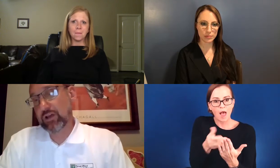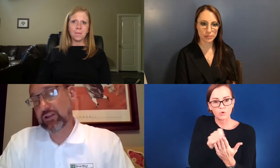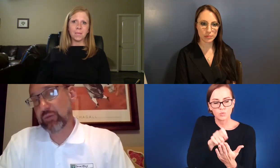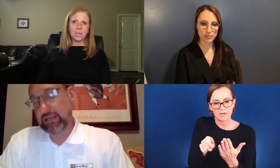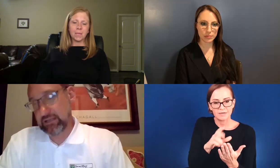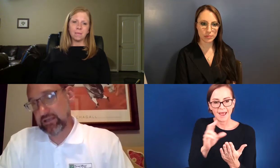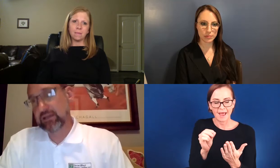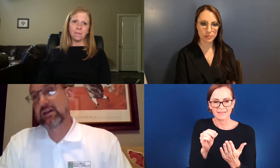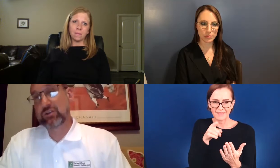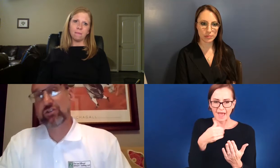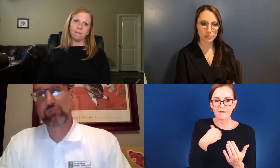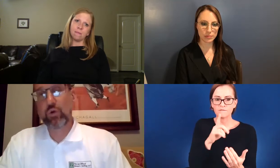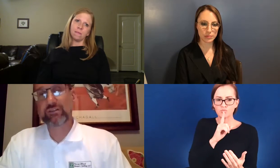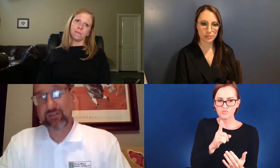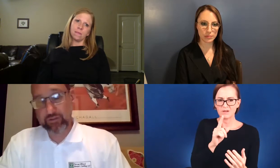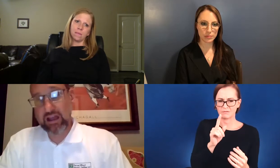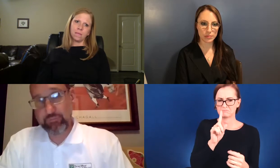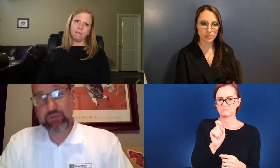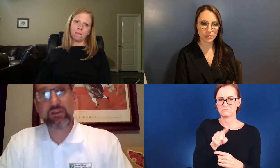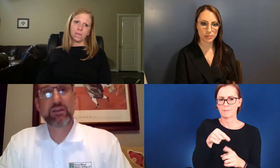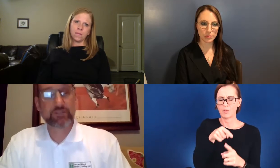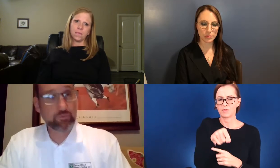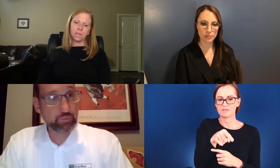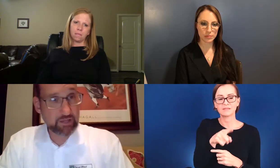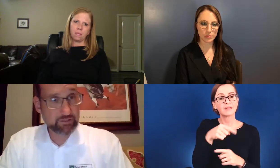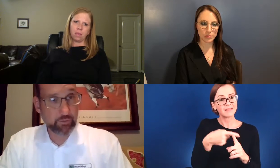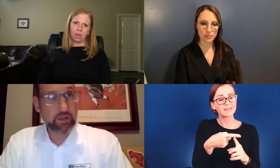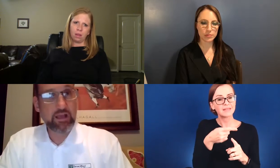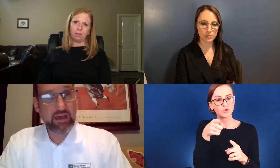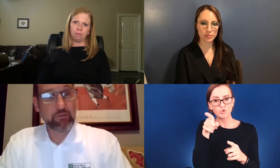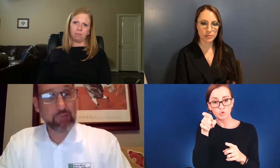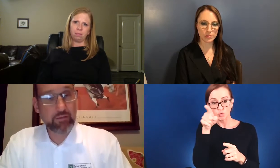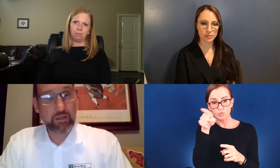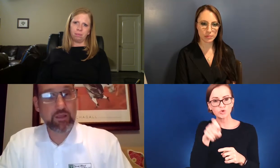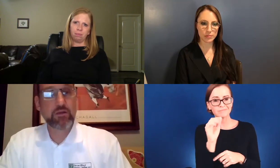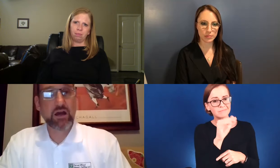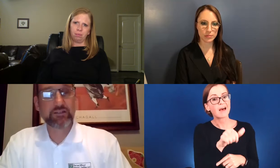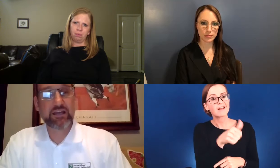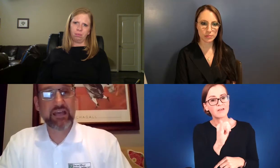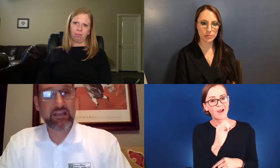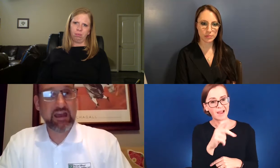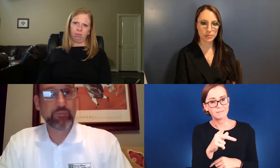it's binding, you should request another IEP meeting as soon as possible, and I recommend that you contact ADAP,